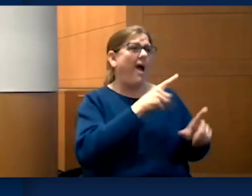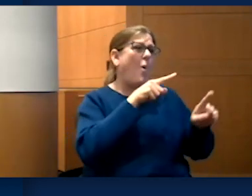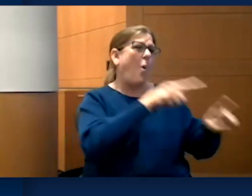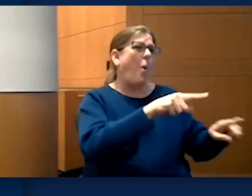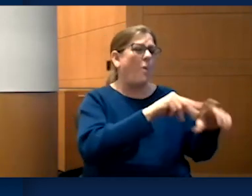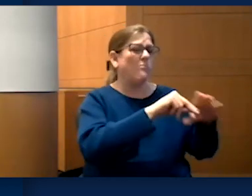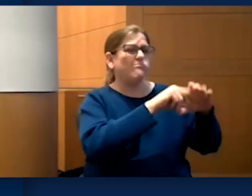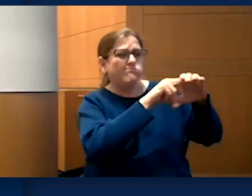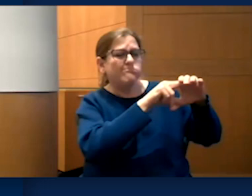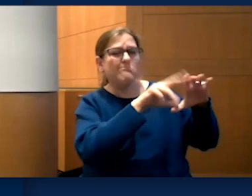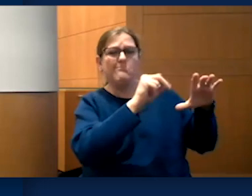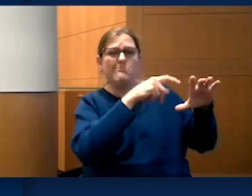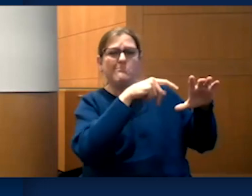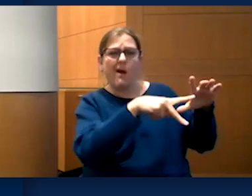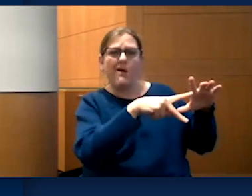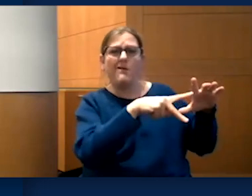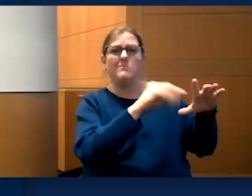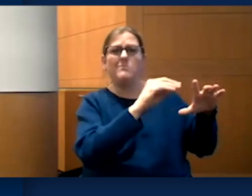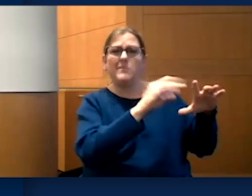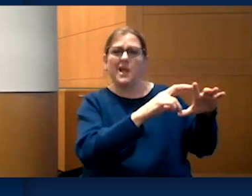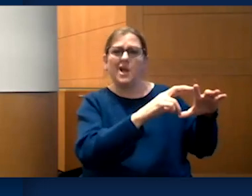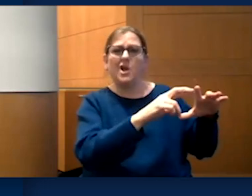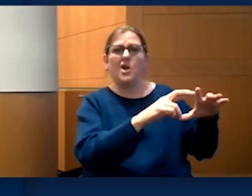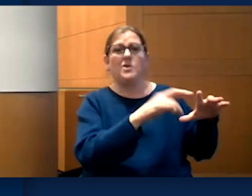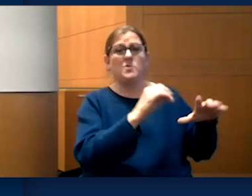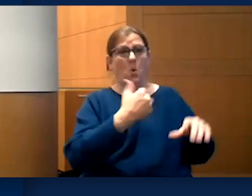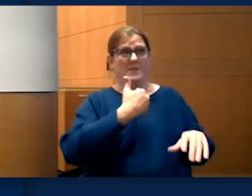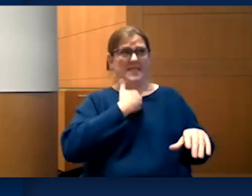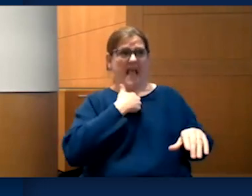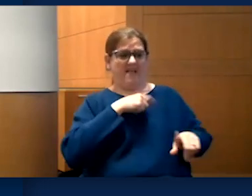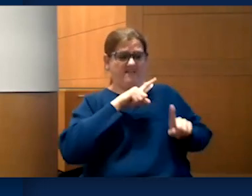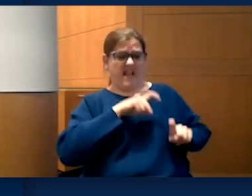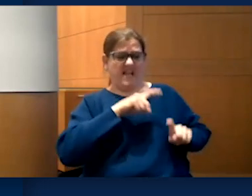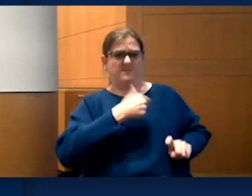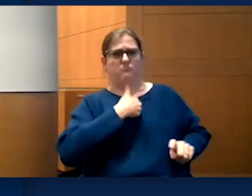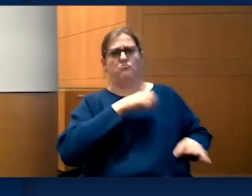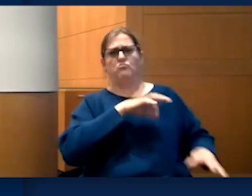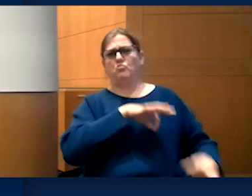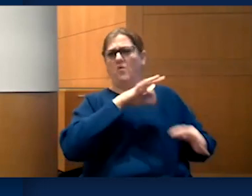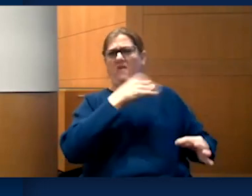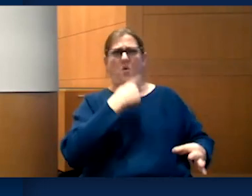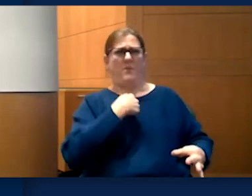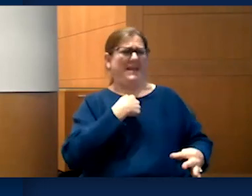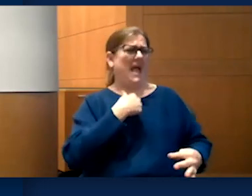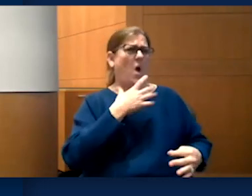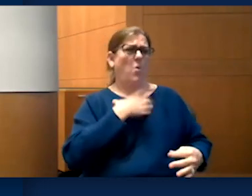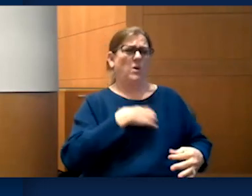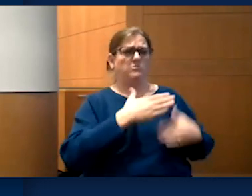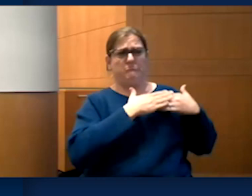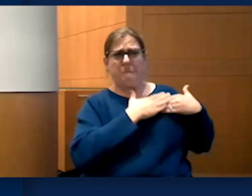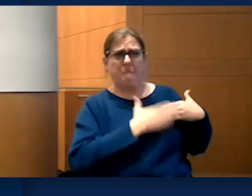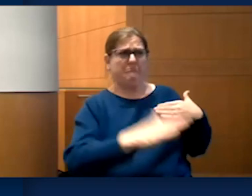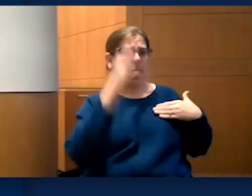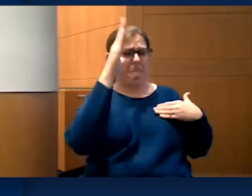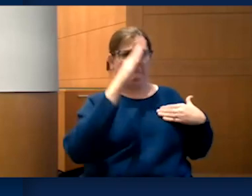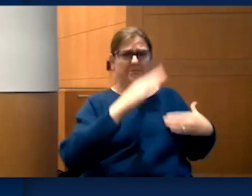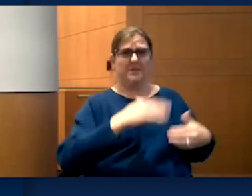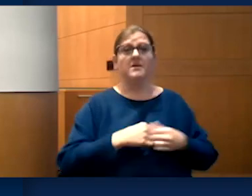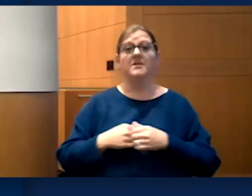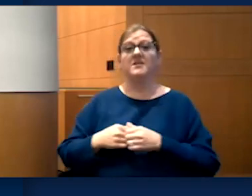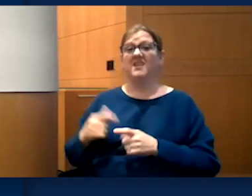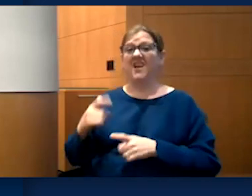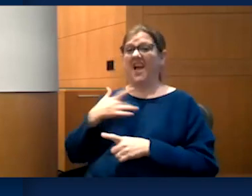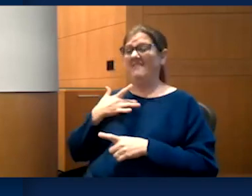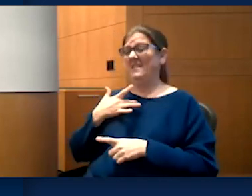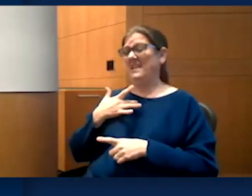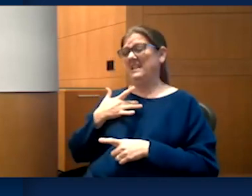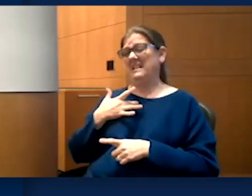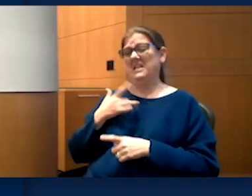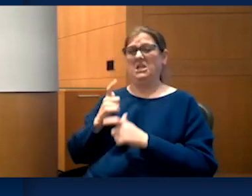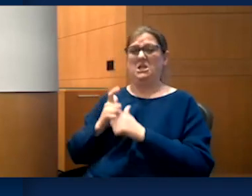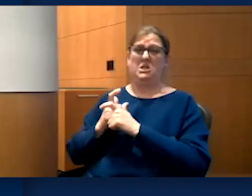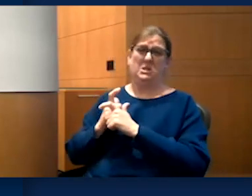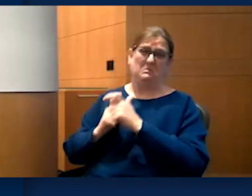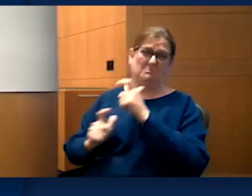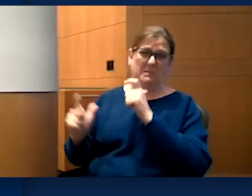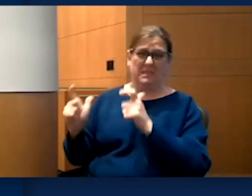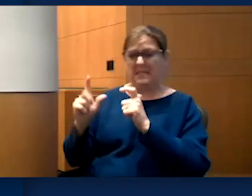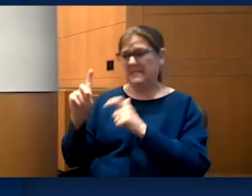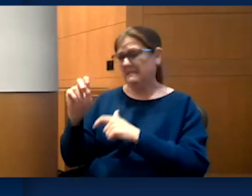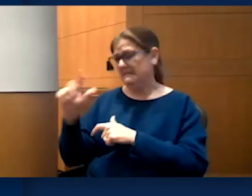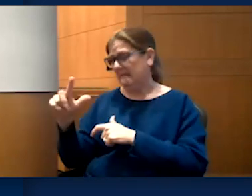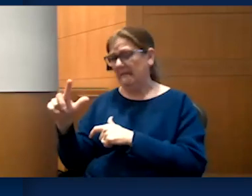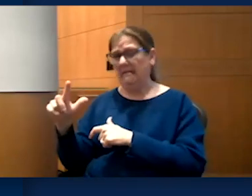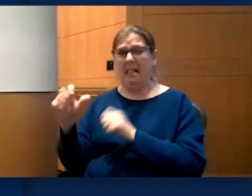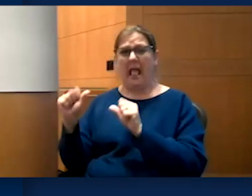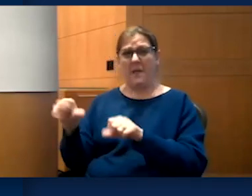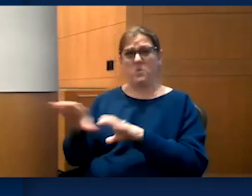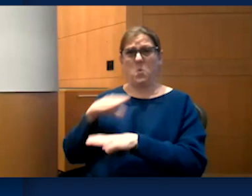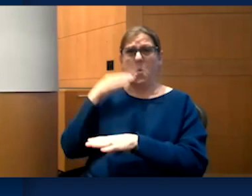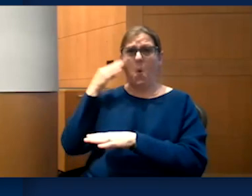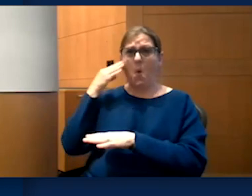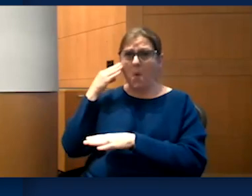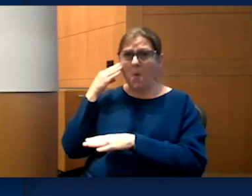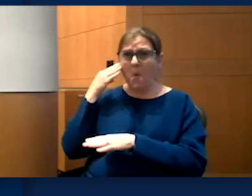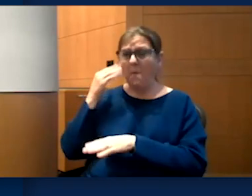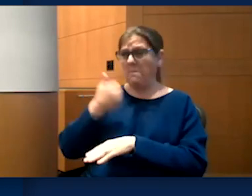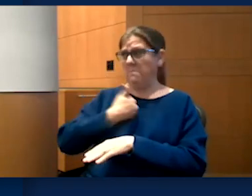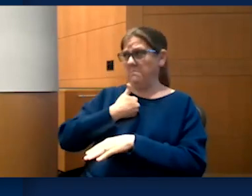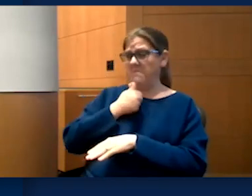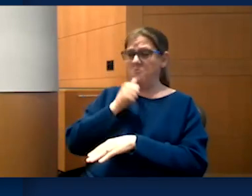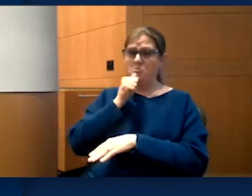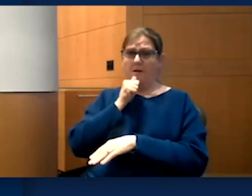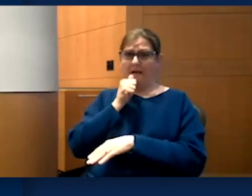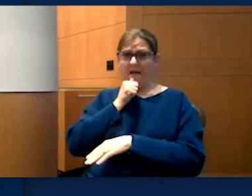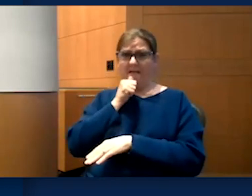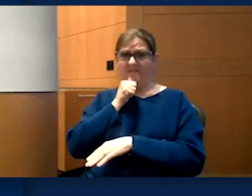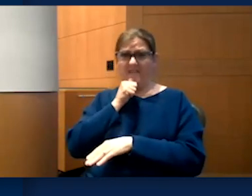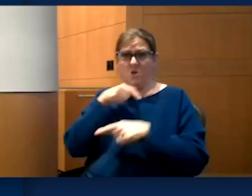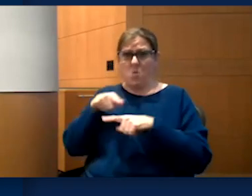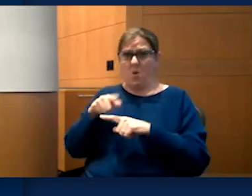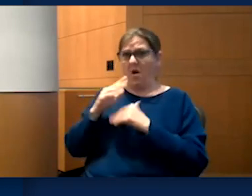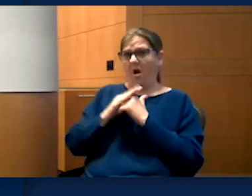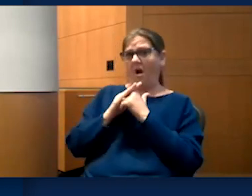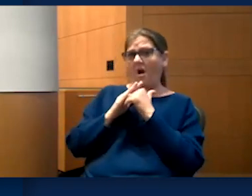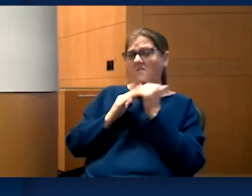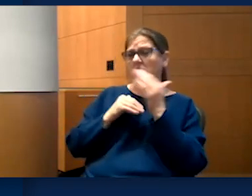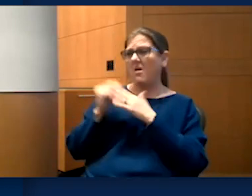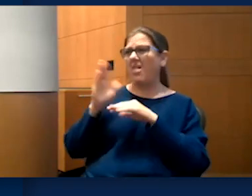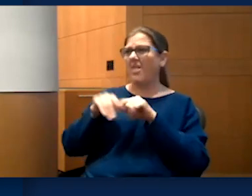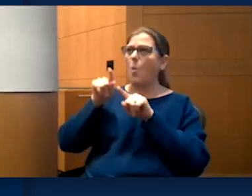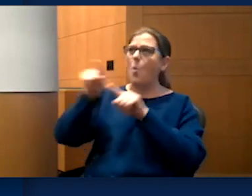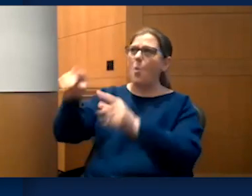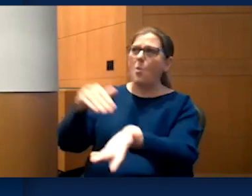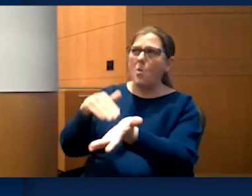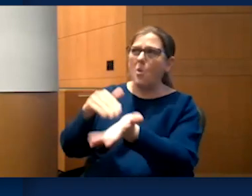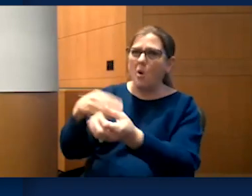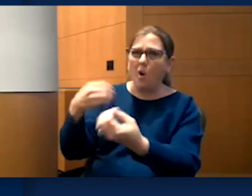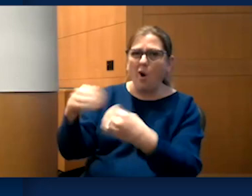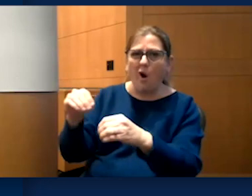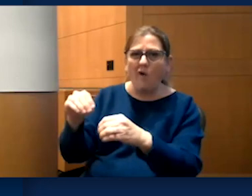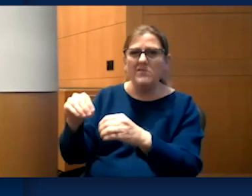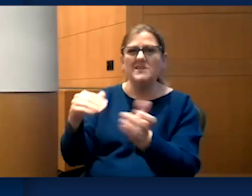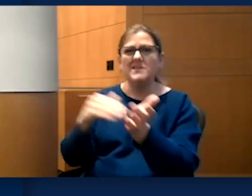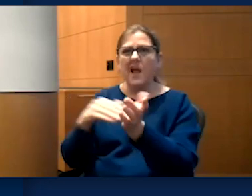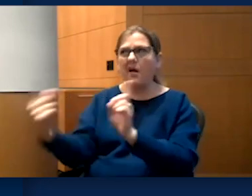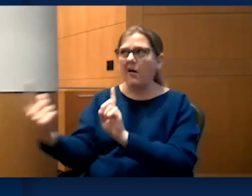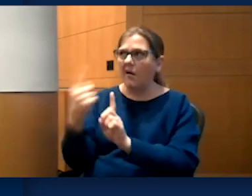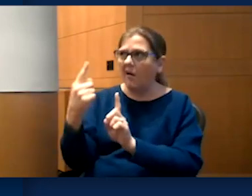In their words, I hate going in for a pap smear. So, it, self-sampling, was perfect for me. I would do it this way every time. I feel like it was a huge, huge deal to me to be able to do it at home in my own privacy when I was comfortable, as opposed to going to the doctors office with the doctor and the assistant in the room.